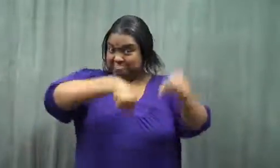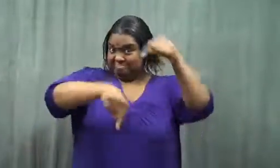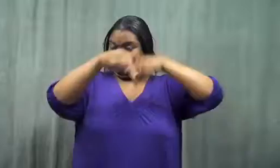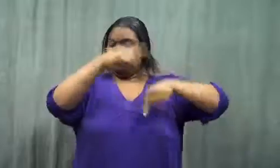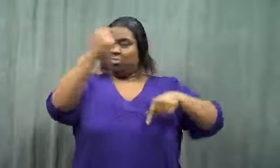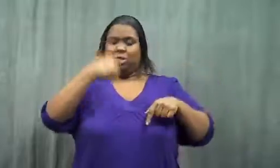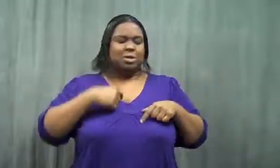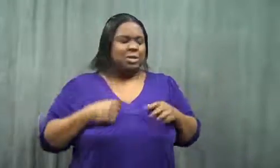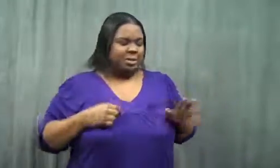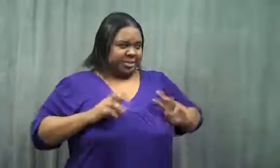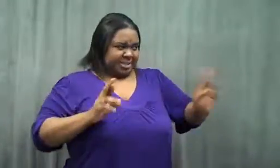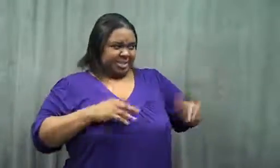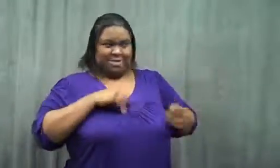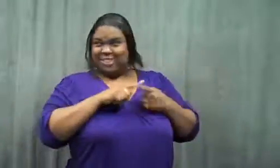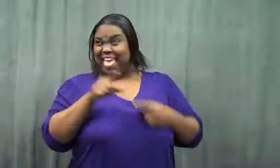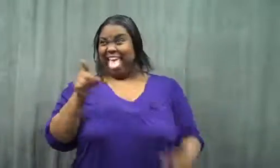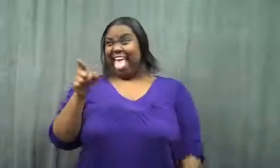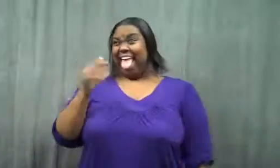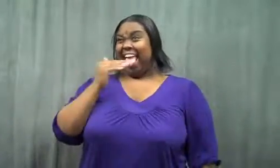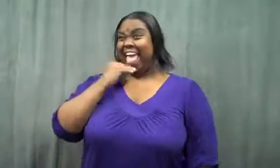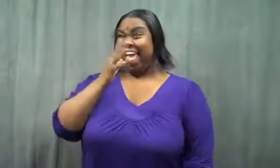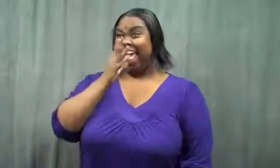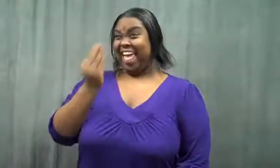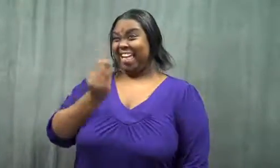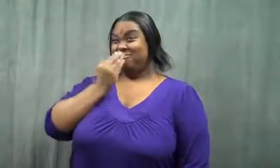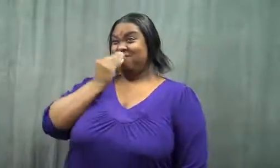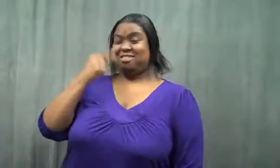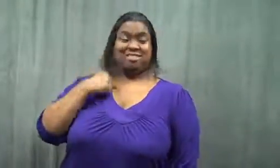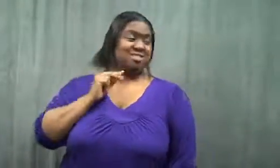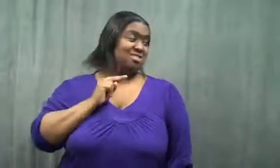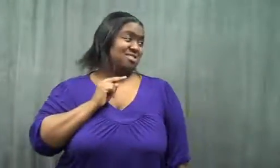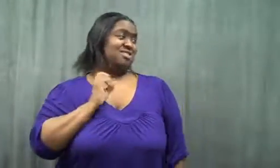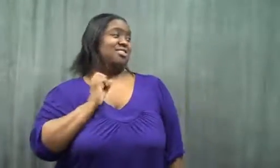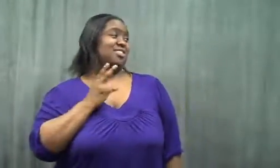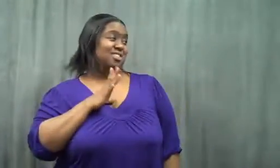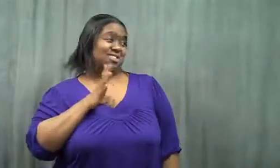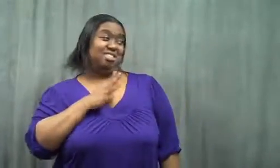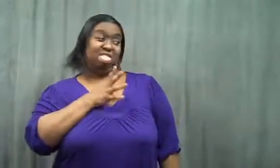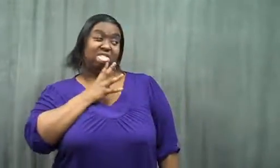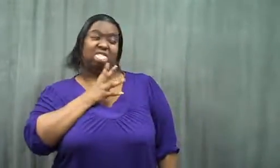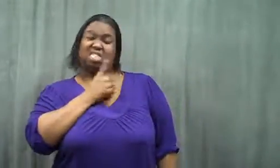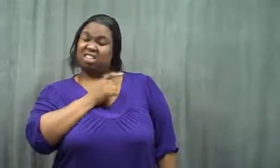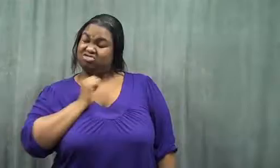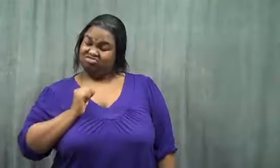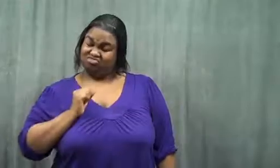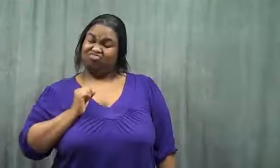Anyway, before that, my friend made fun of my mother kissing me. I said, "Ok fine, you'll get yours."